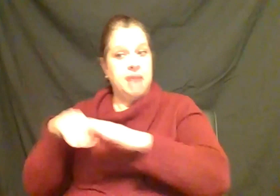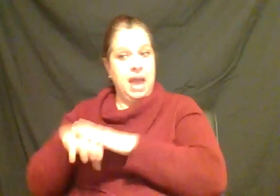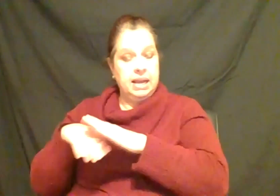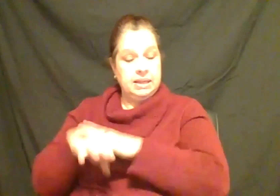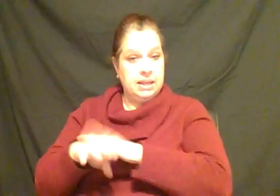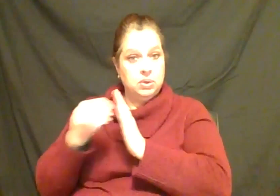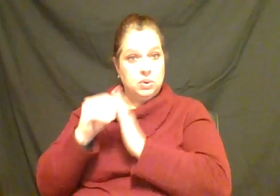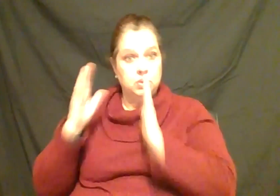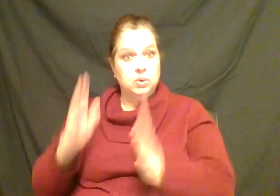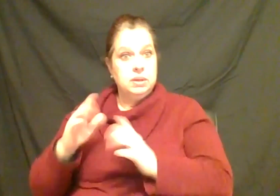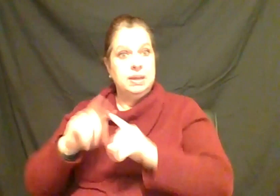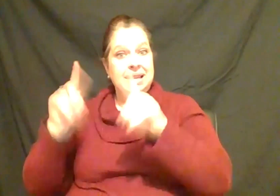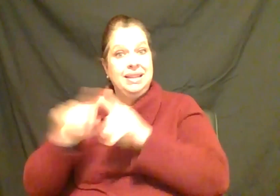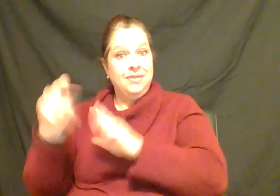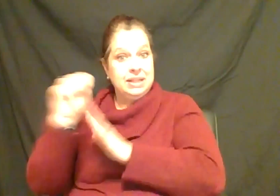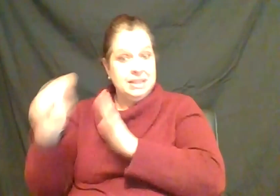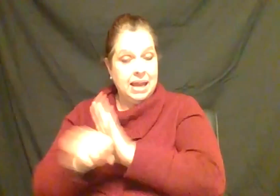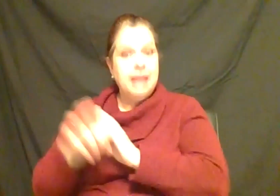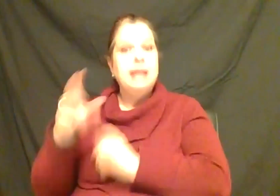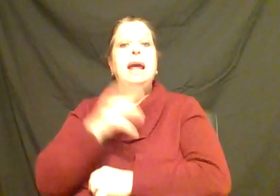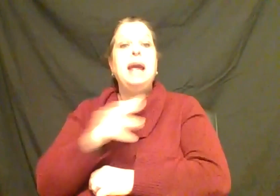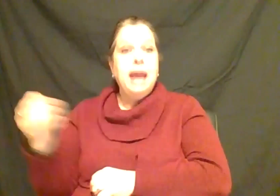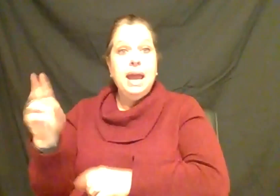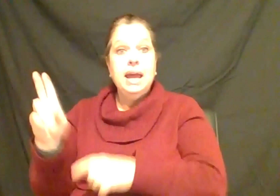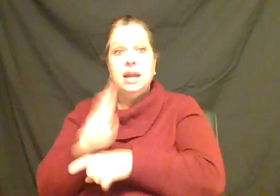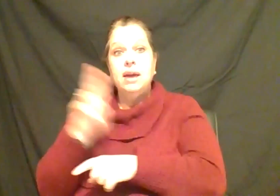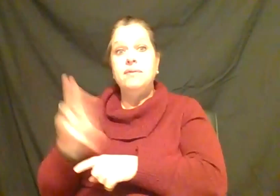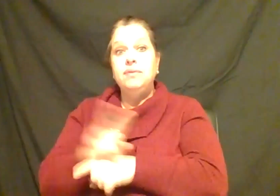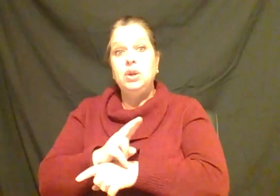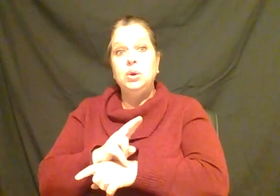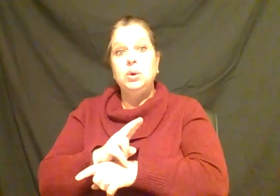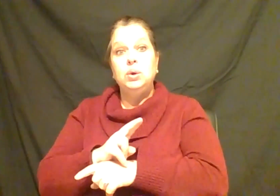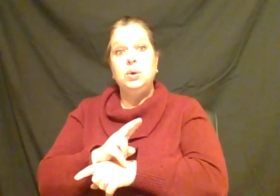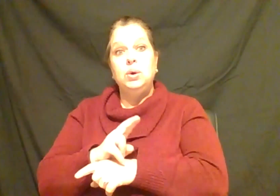even in a different state and we've even used some asynchronous work of submission